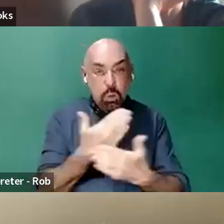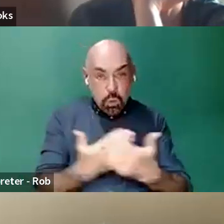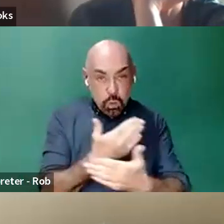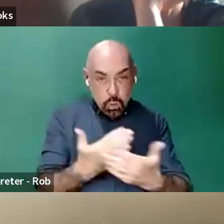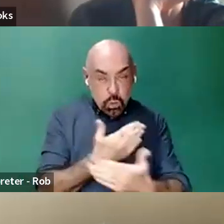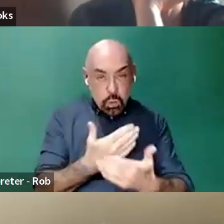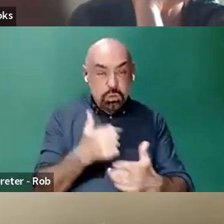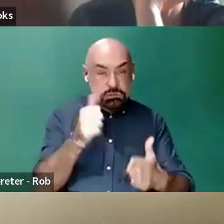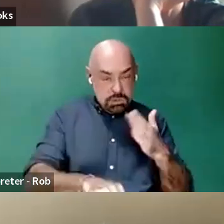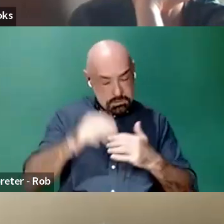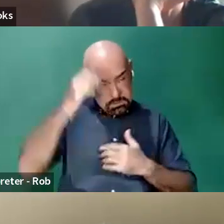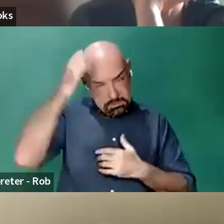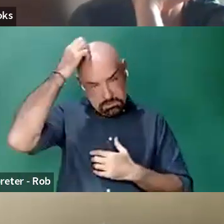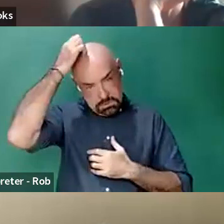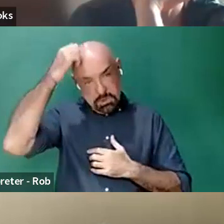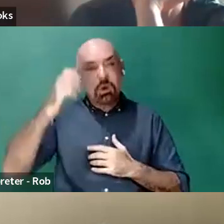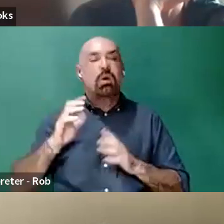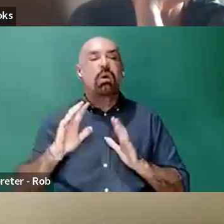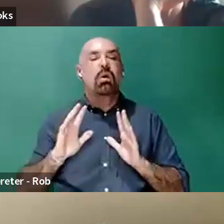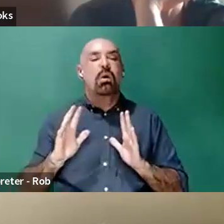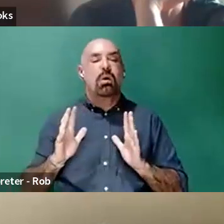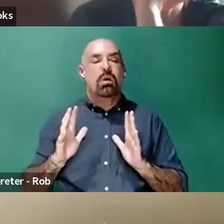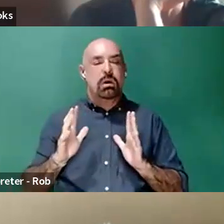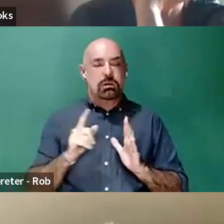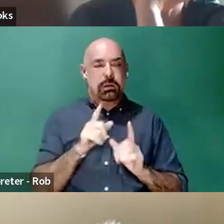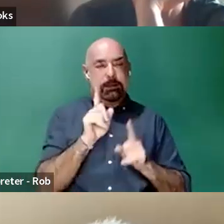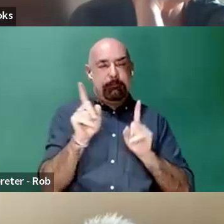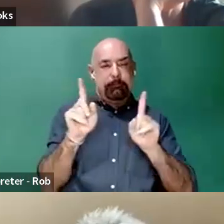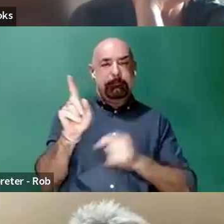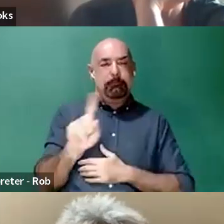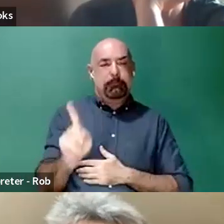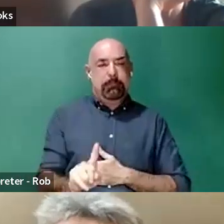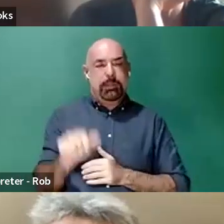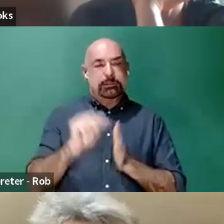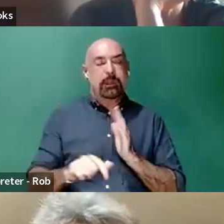or have been using it with people starting out because it was quite a simple way